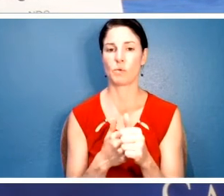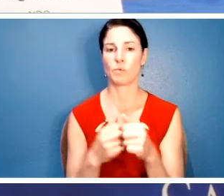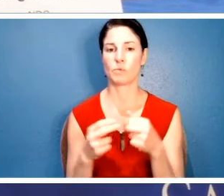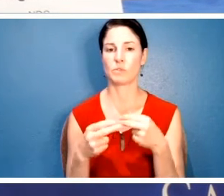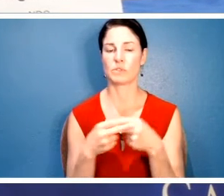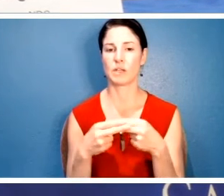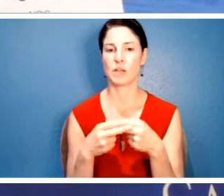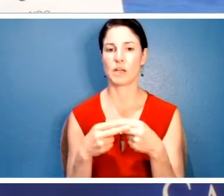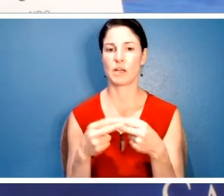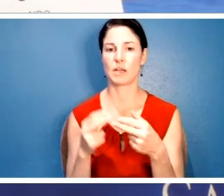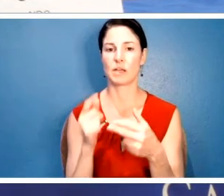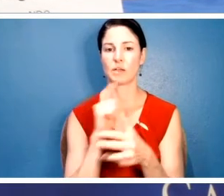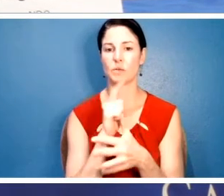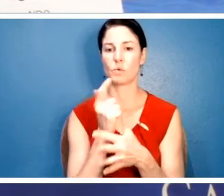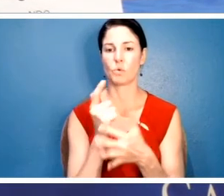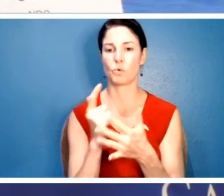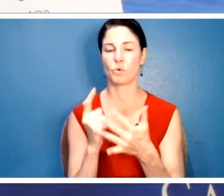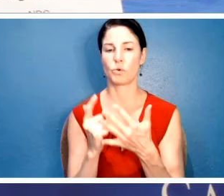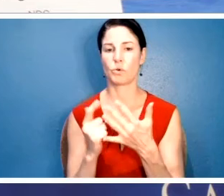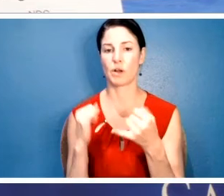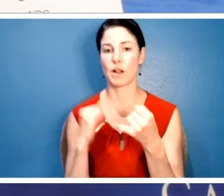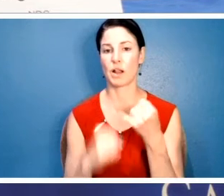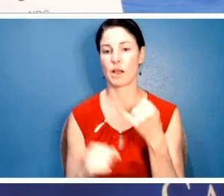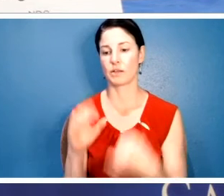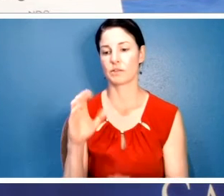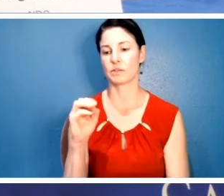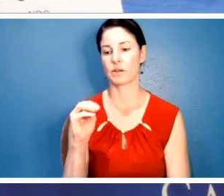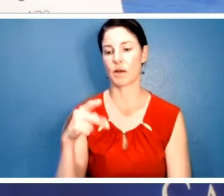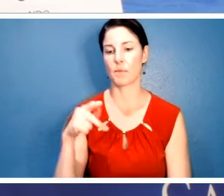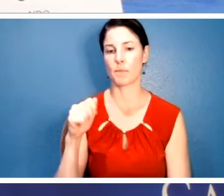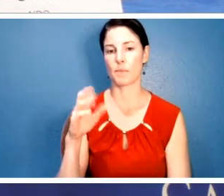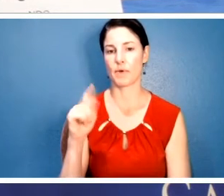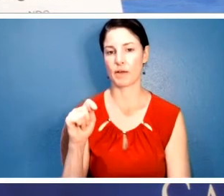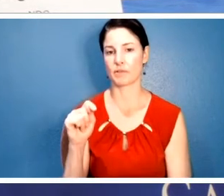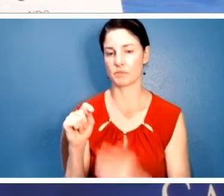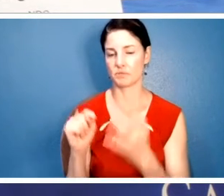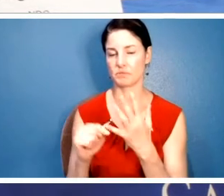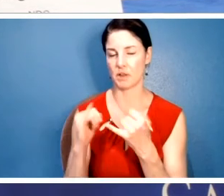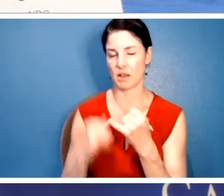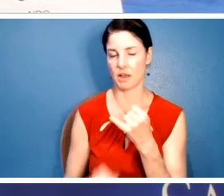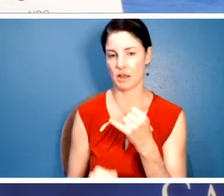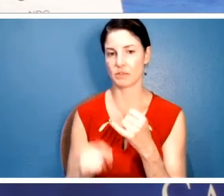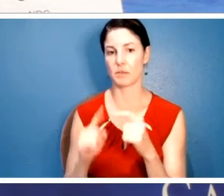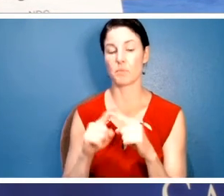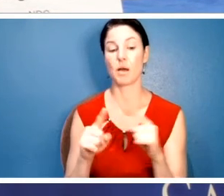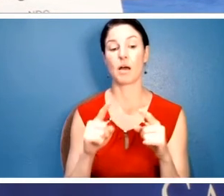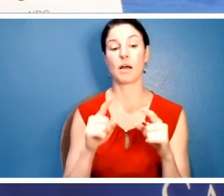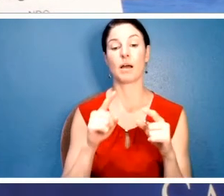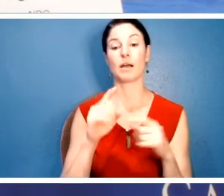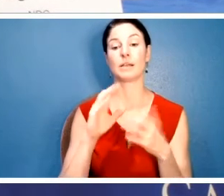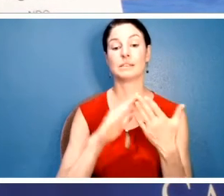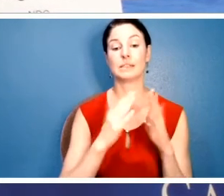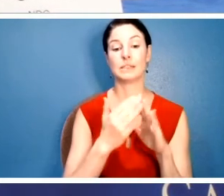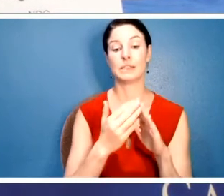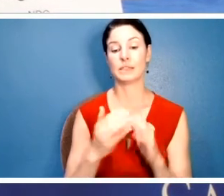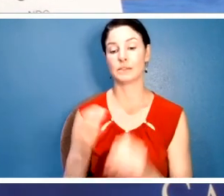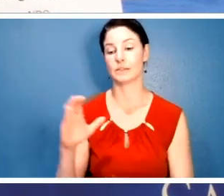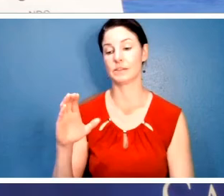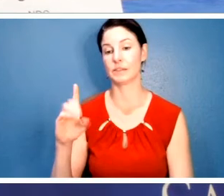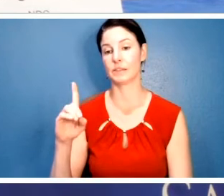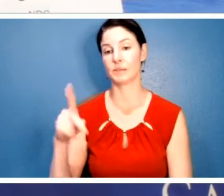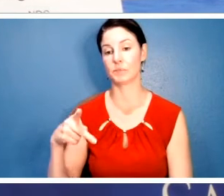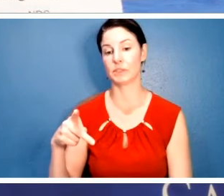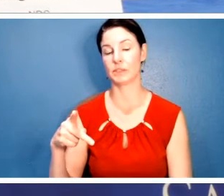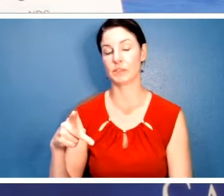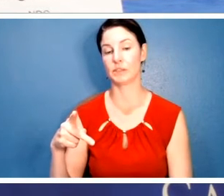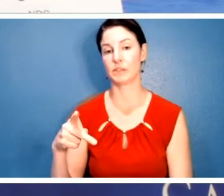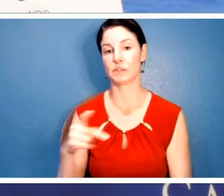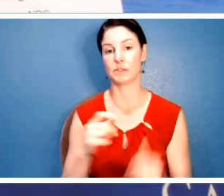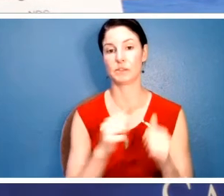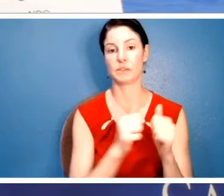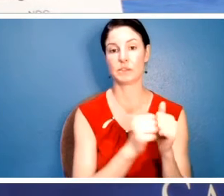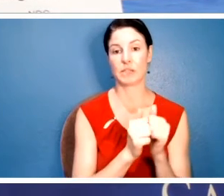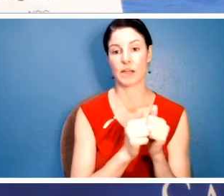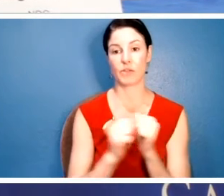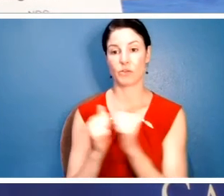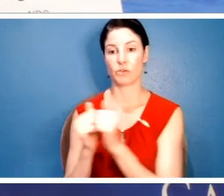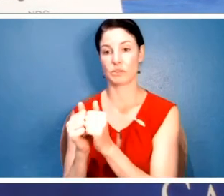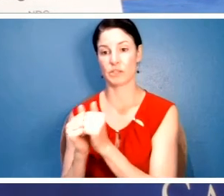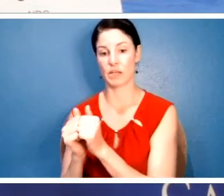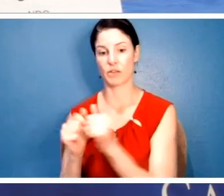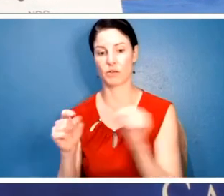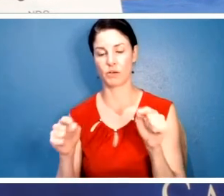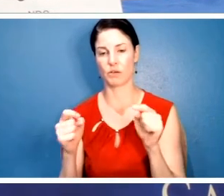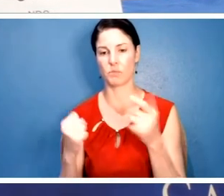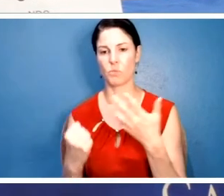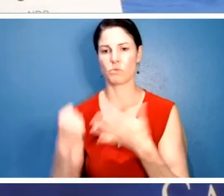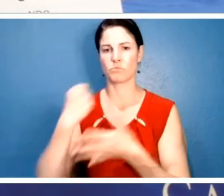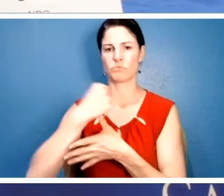compactness is the last one, but keeping cities and and census designated places together is a higher priority, so if you're looking at a district and.